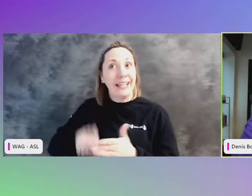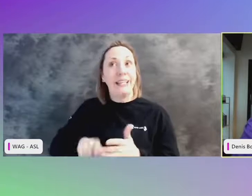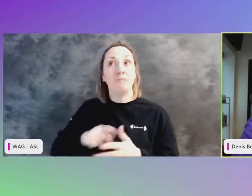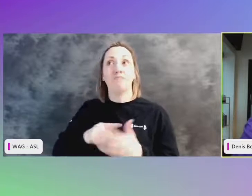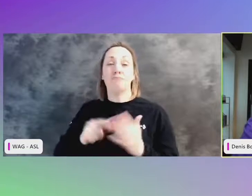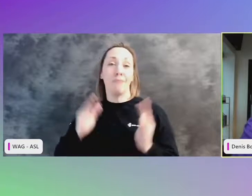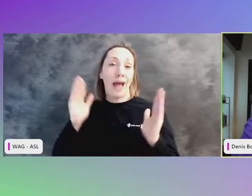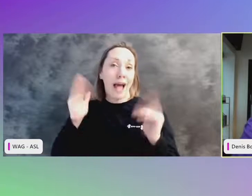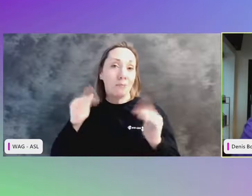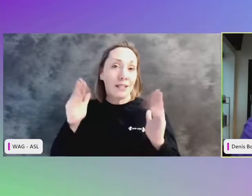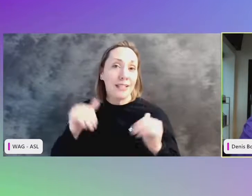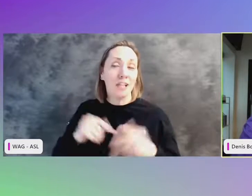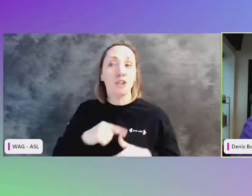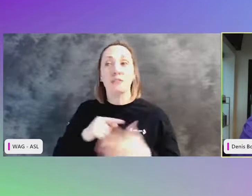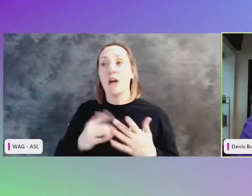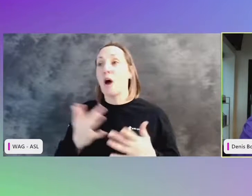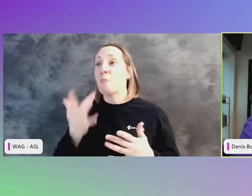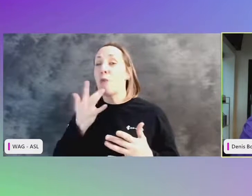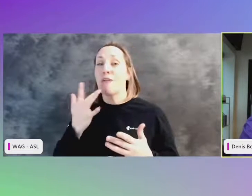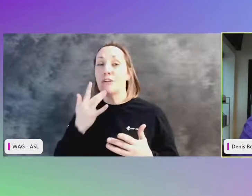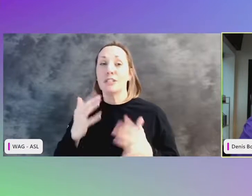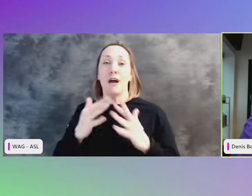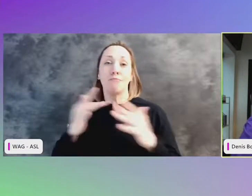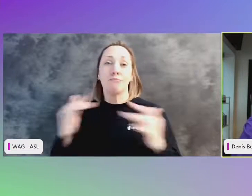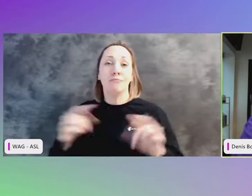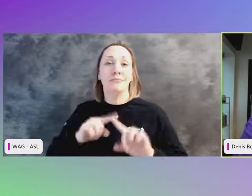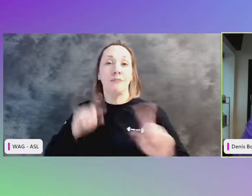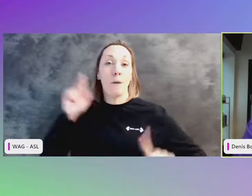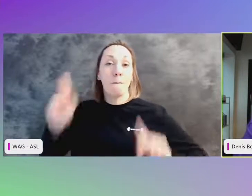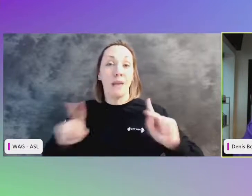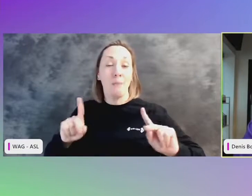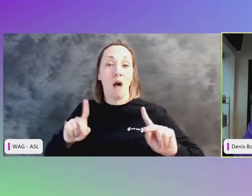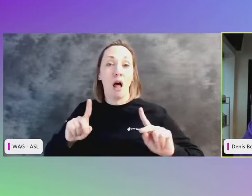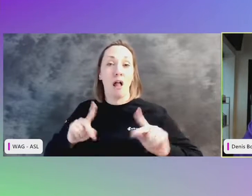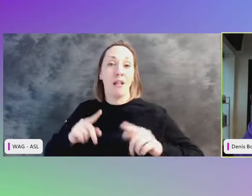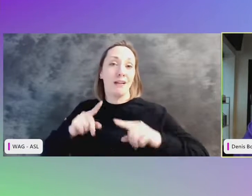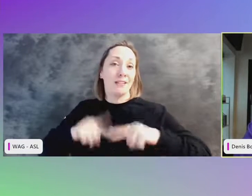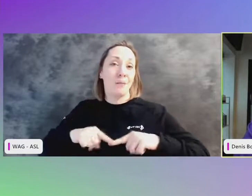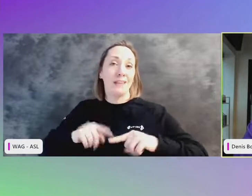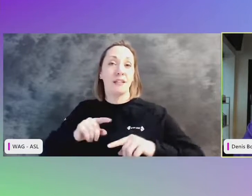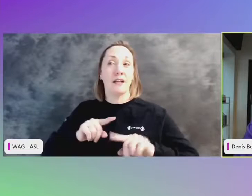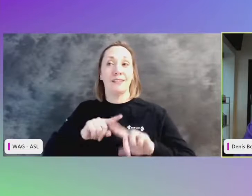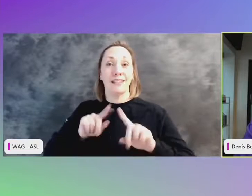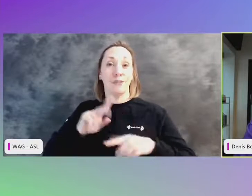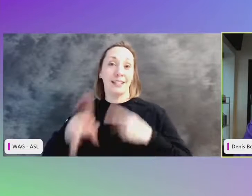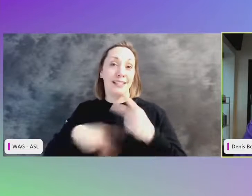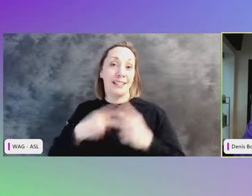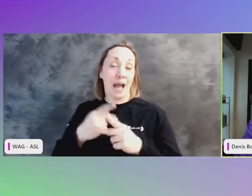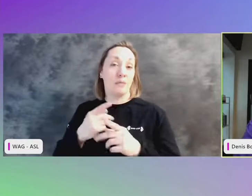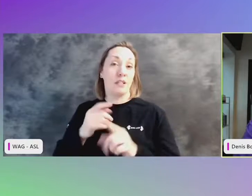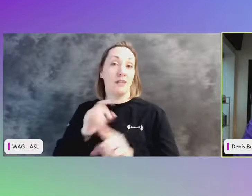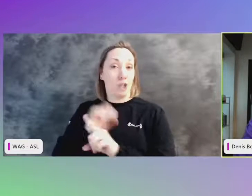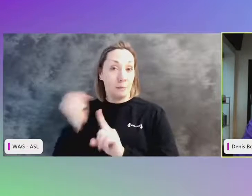folks folks is actually inclusive. Recognizes the needs and expectations and preferences of different